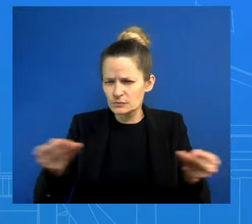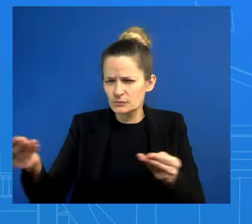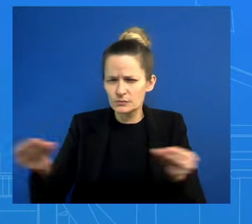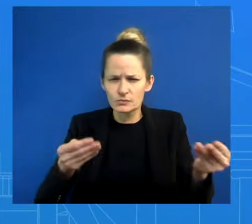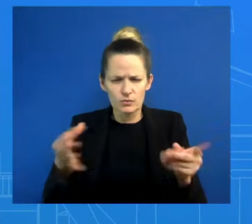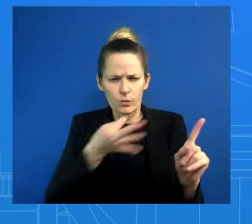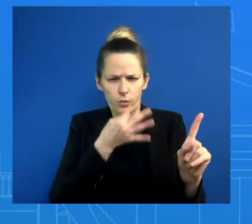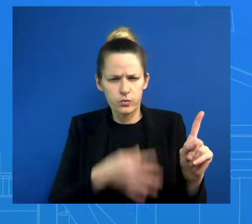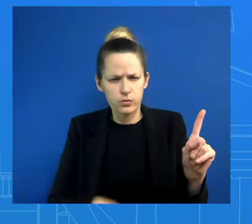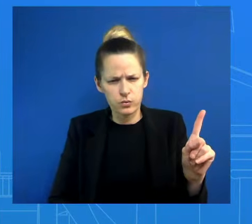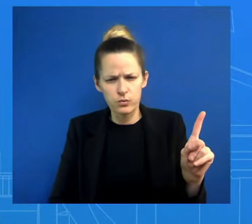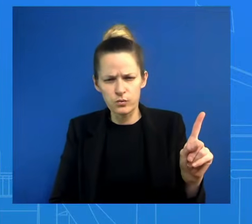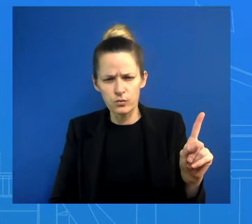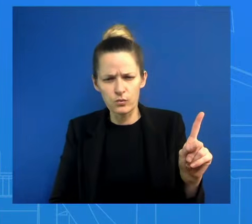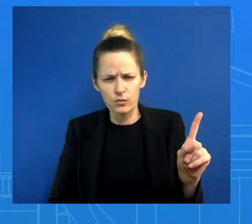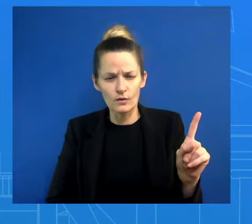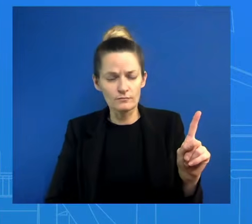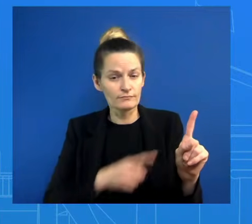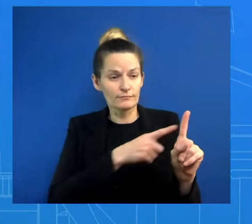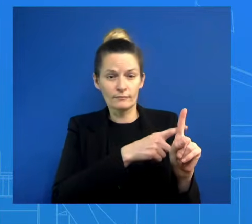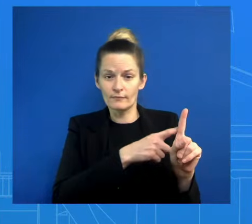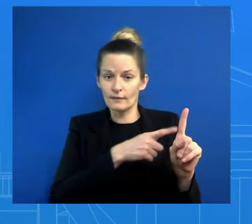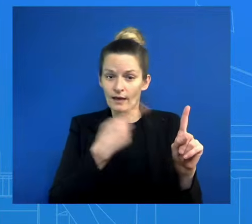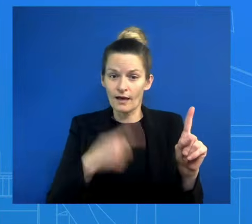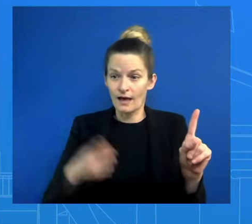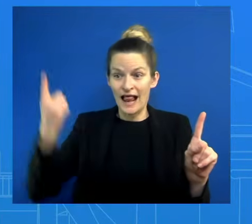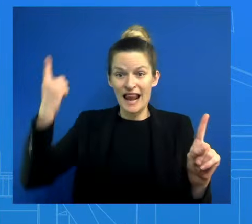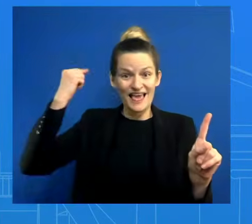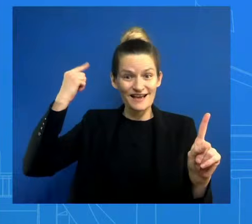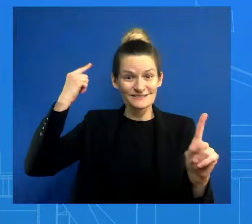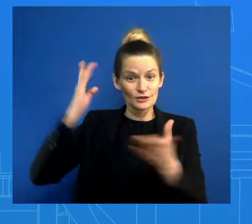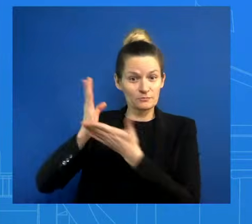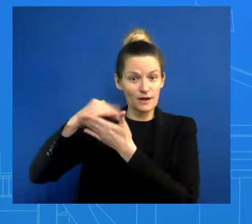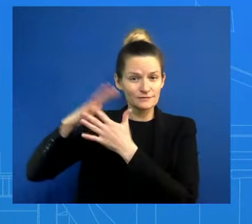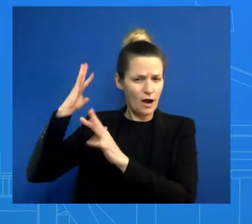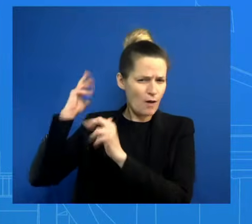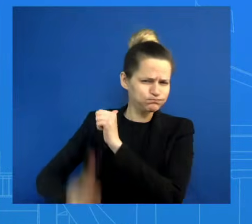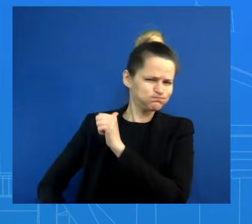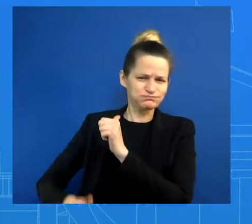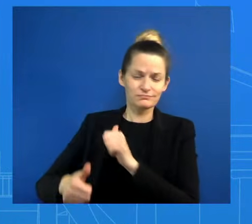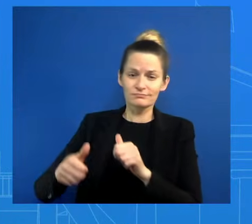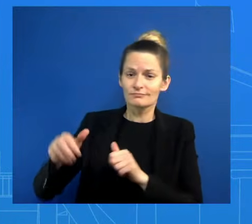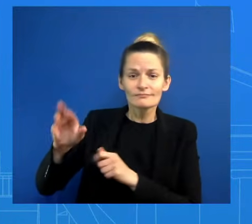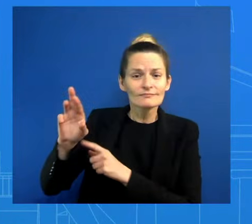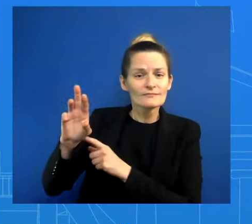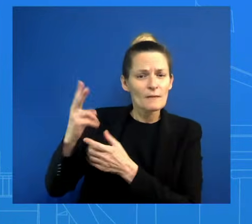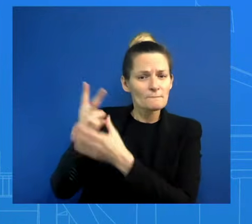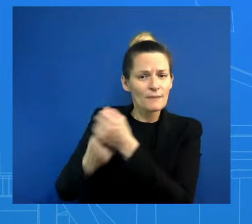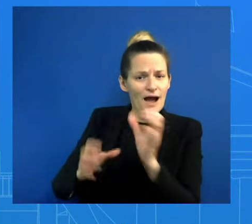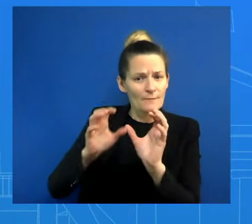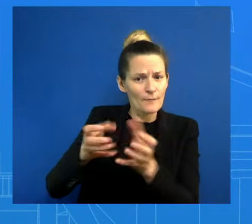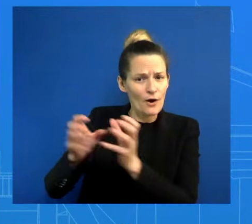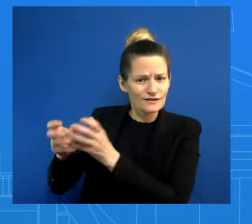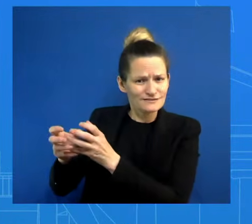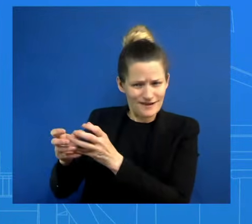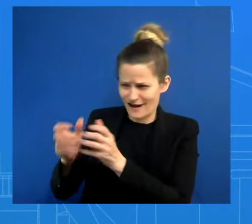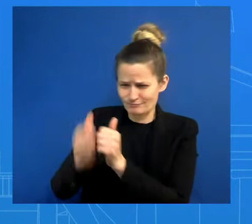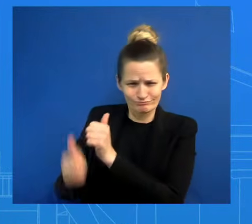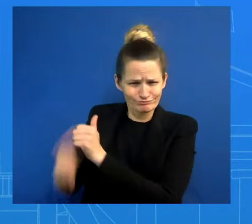We believe it should be done in a bipartisan way this year. There is enough time to get this done. We are talking about critical resources